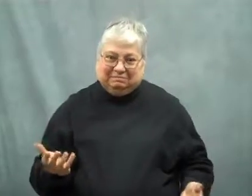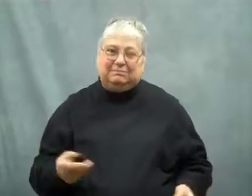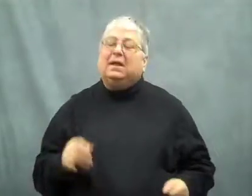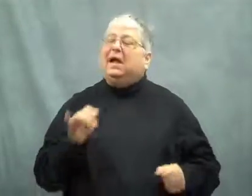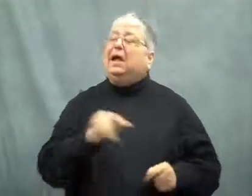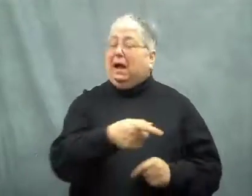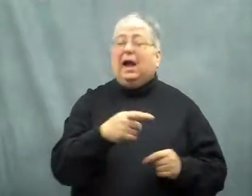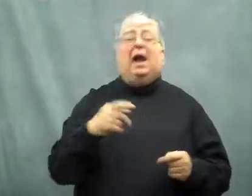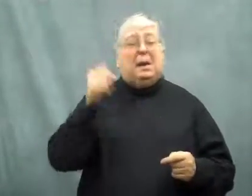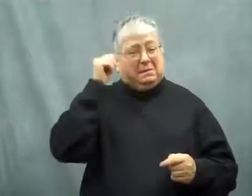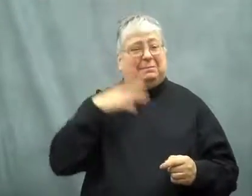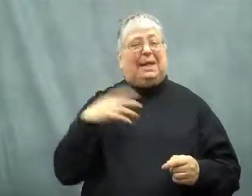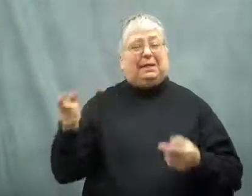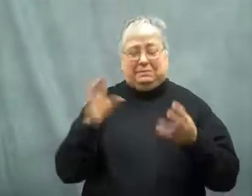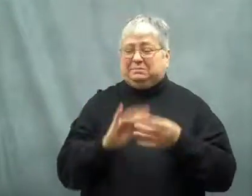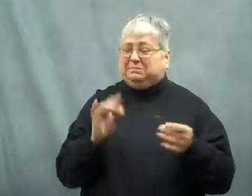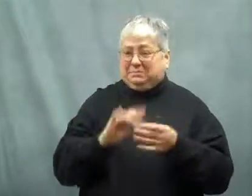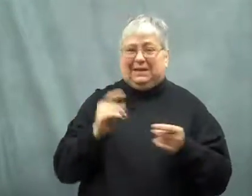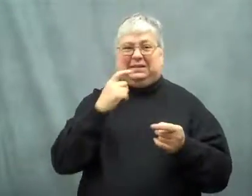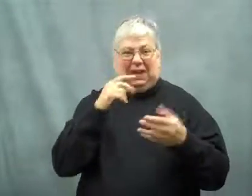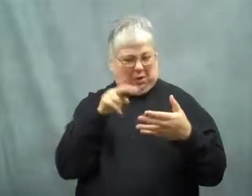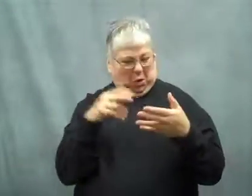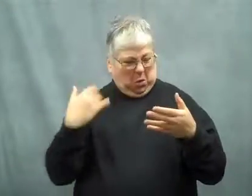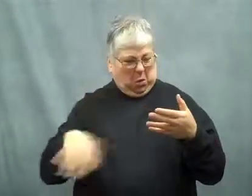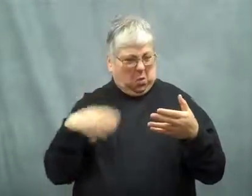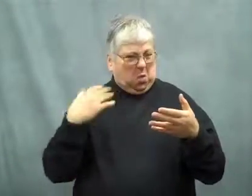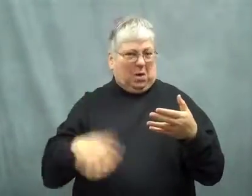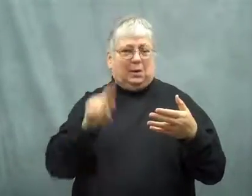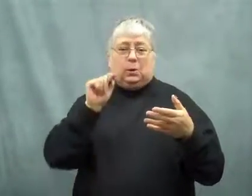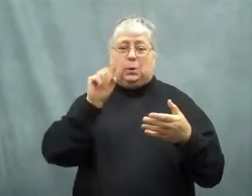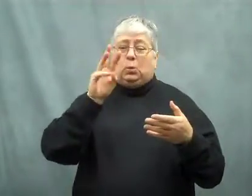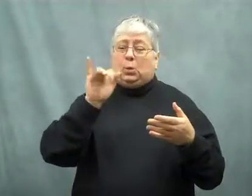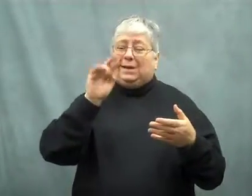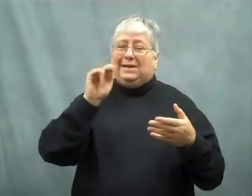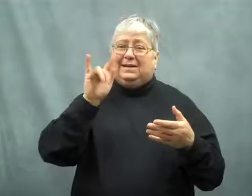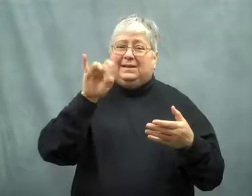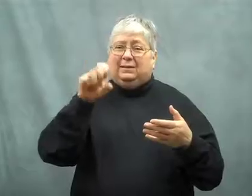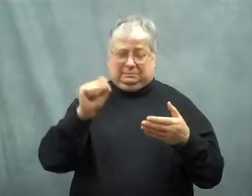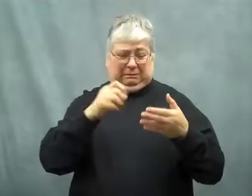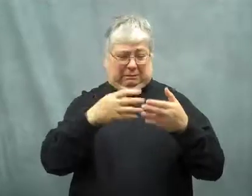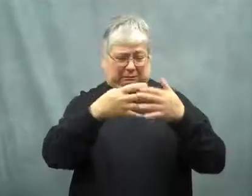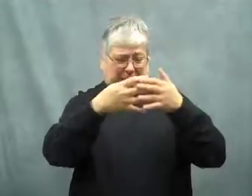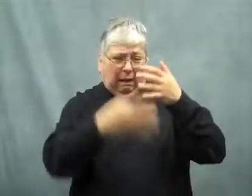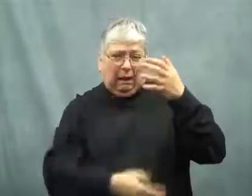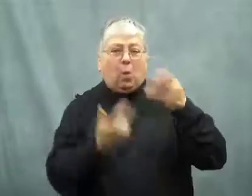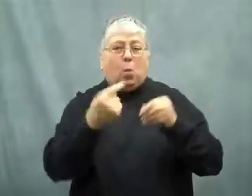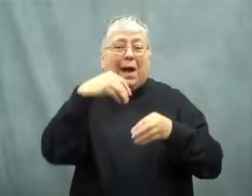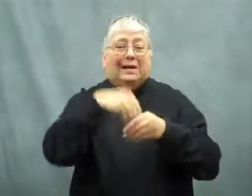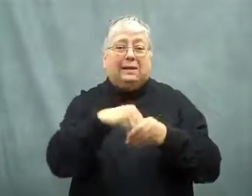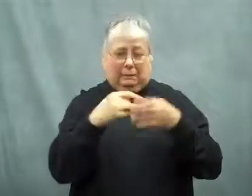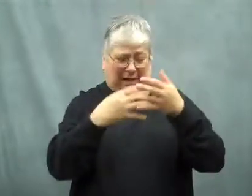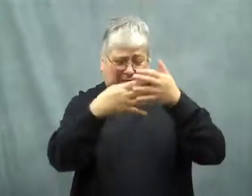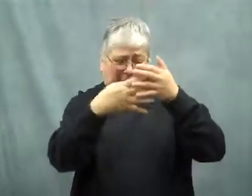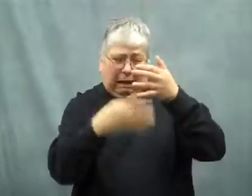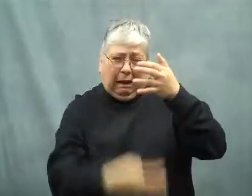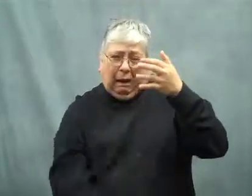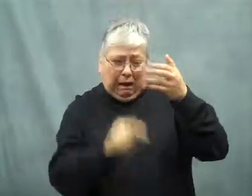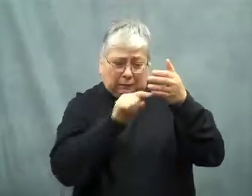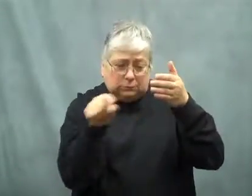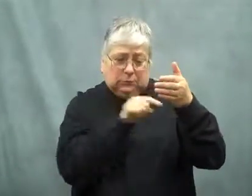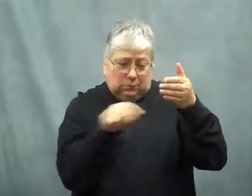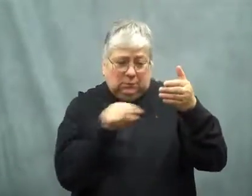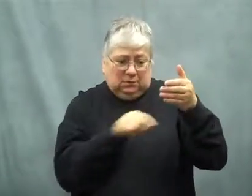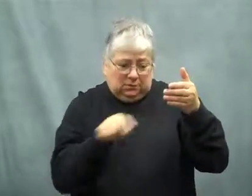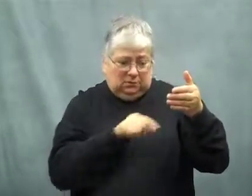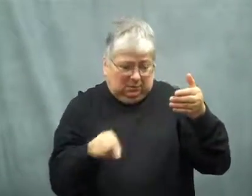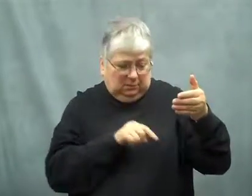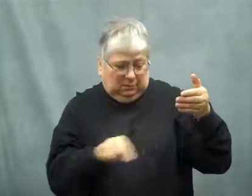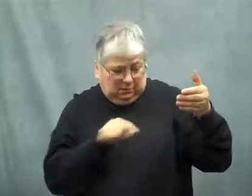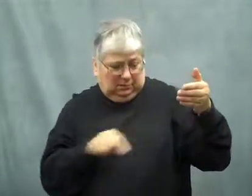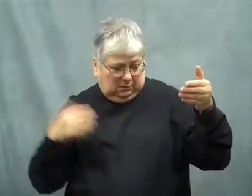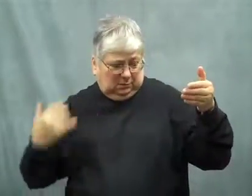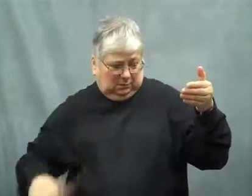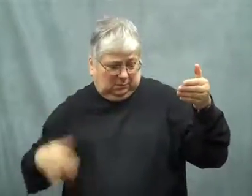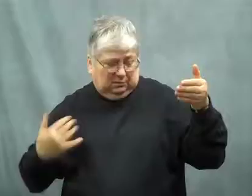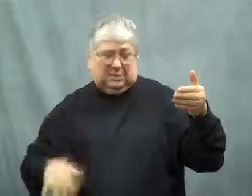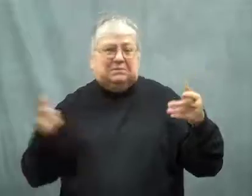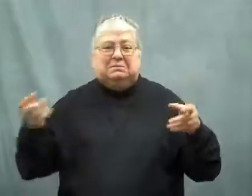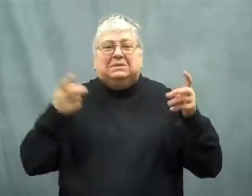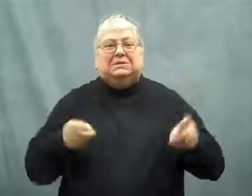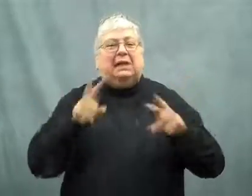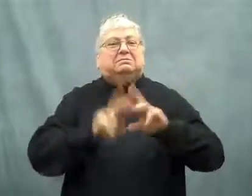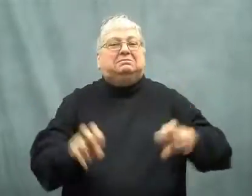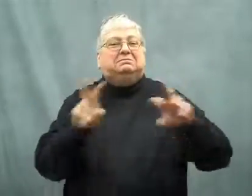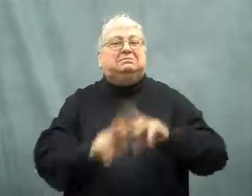He says that Twinkies have an astoundingly long list of ingredients.